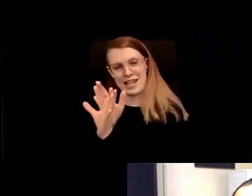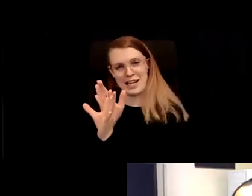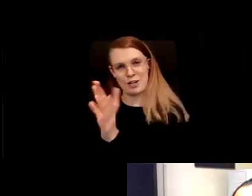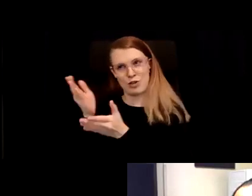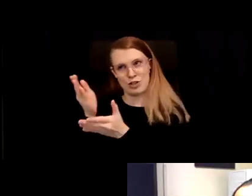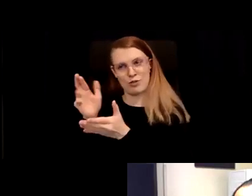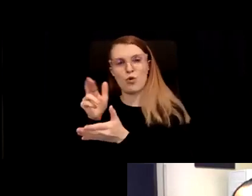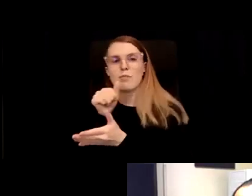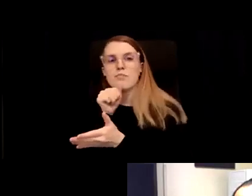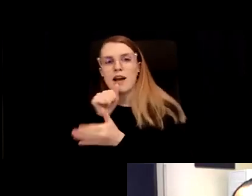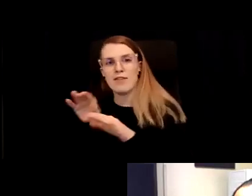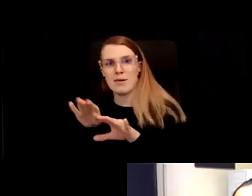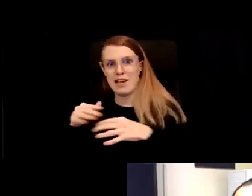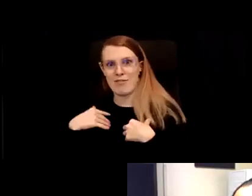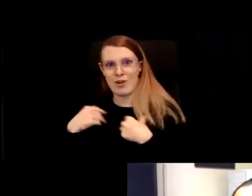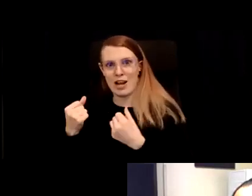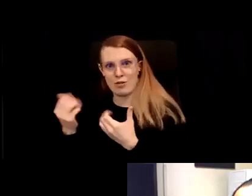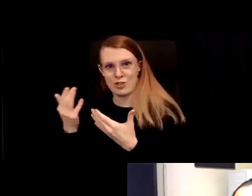services outside of what the center offers.